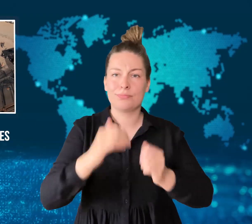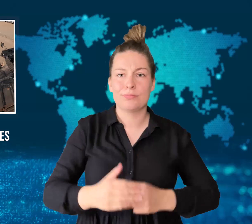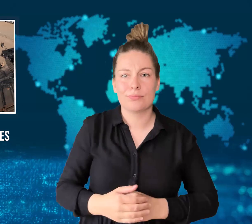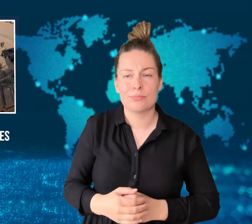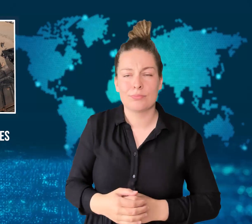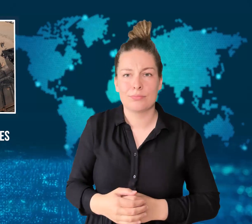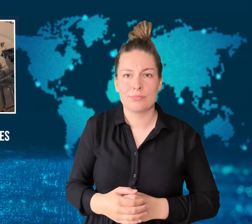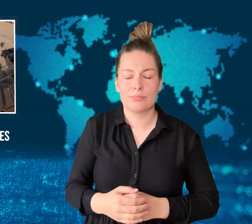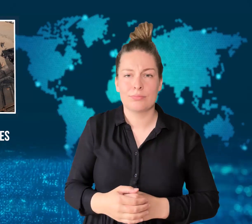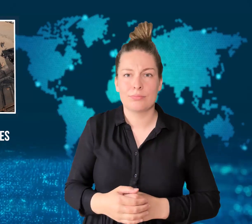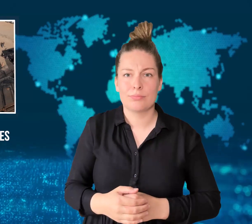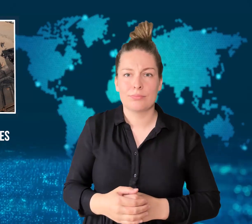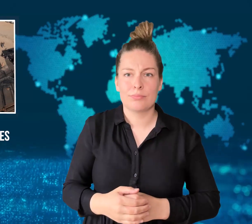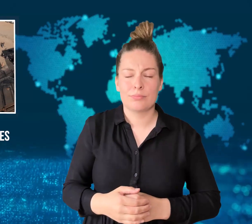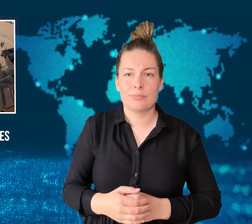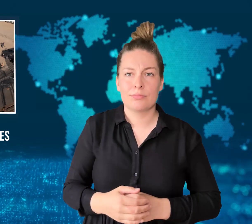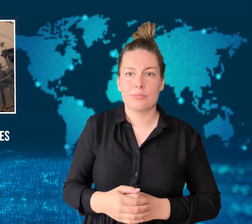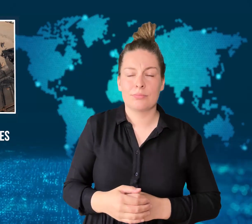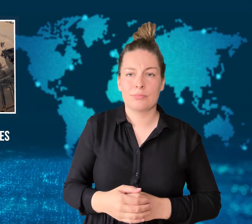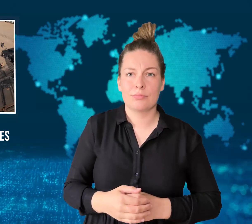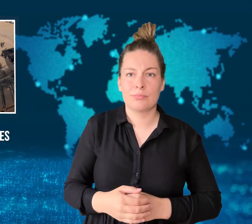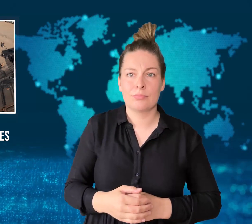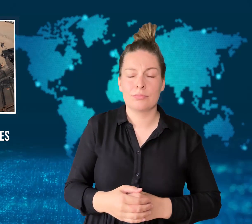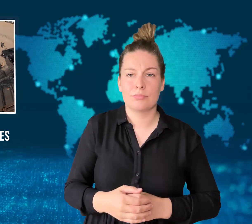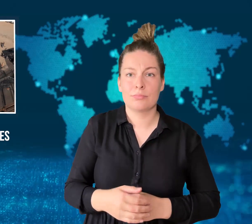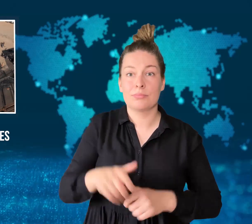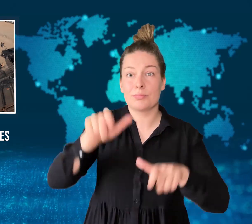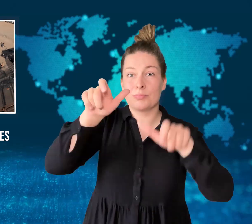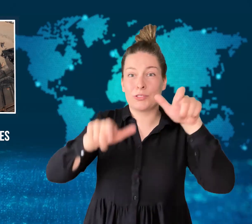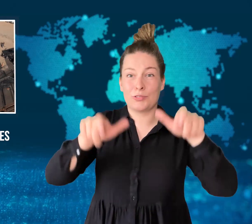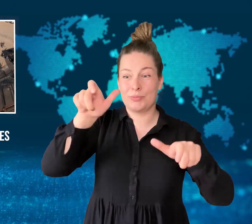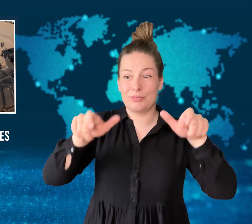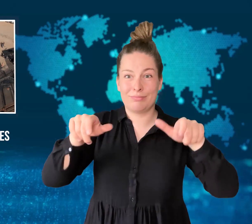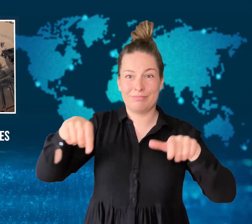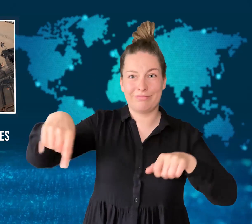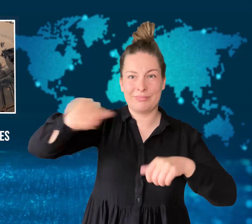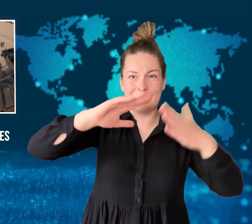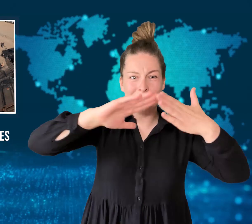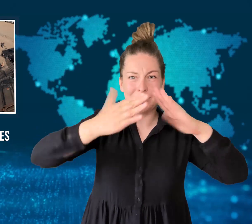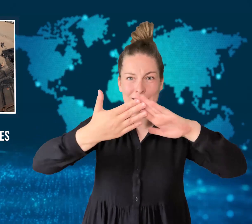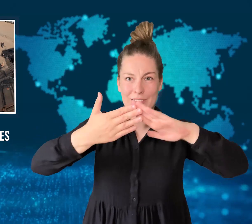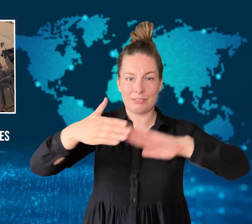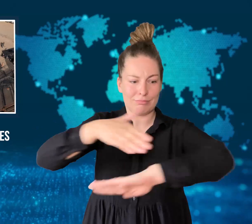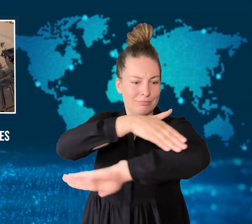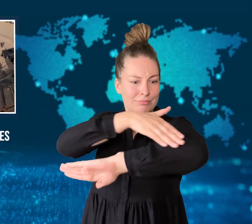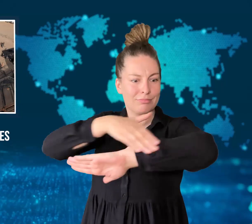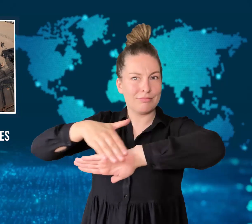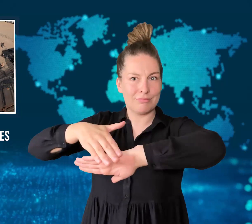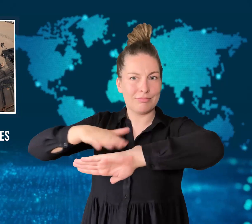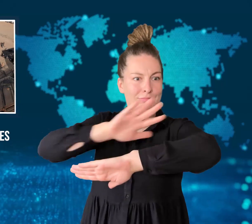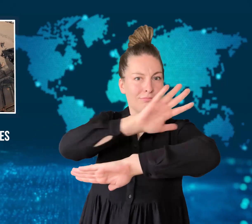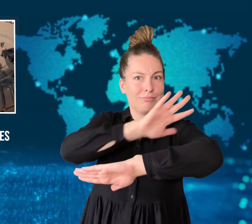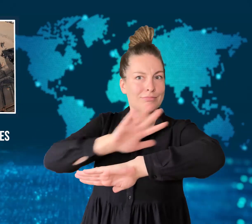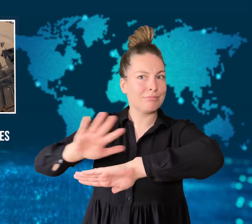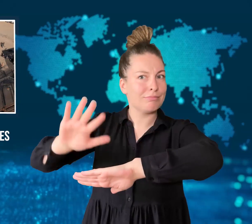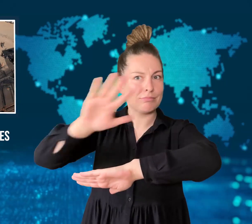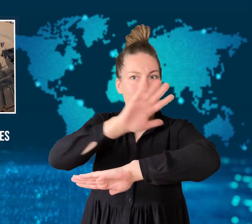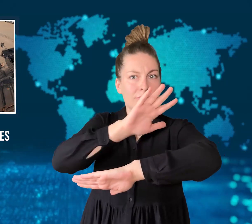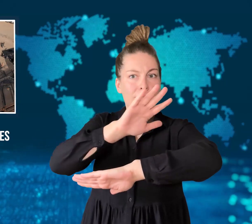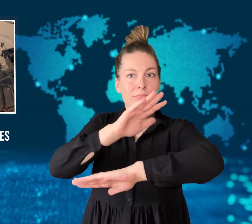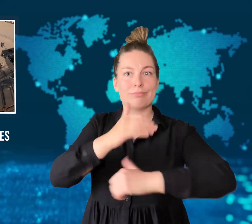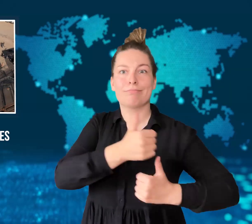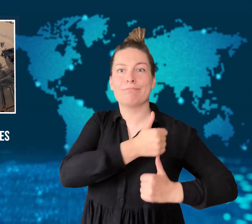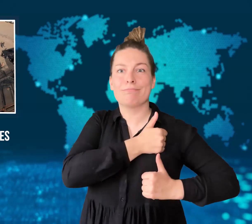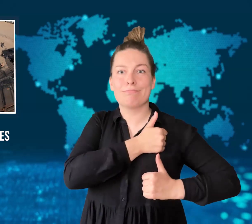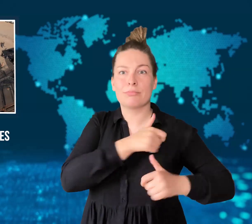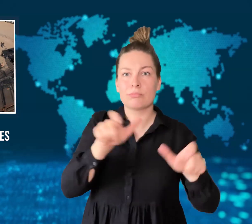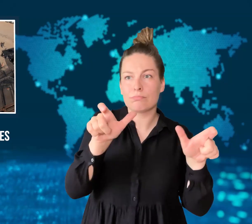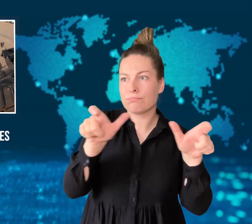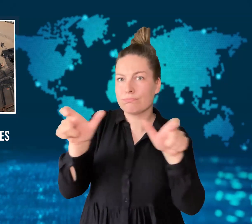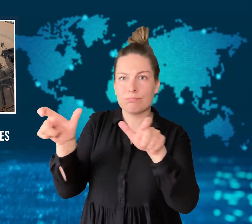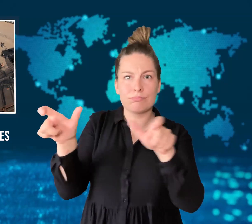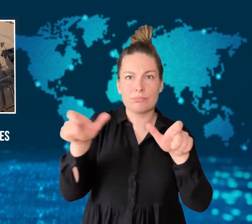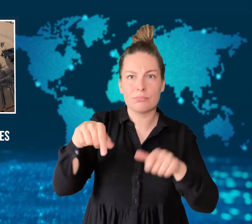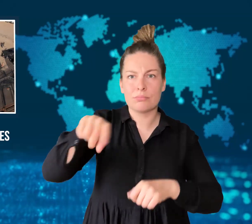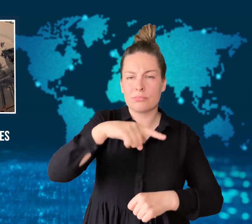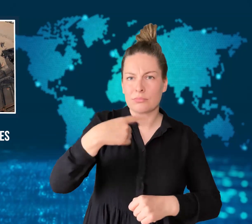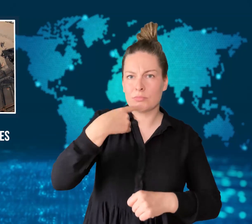Other southern border cities say they've not seen